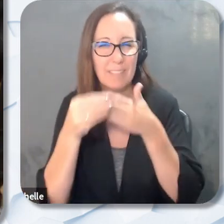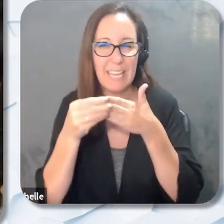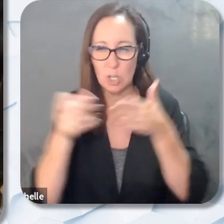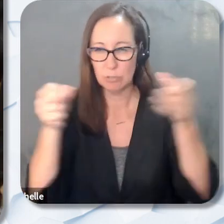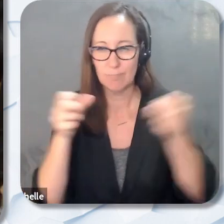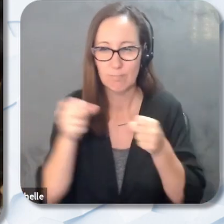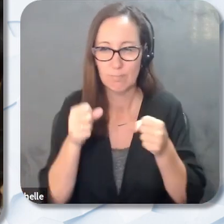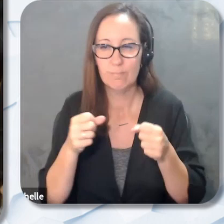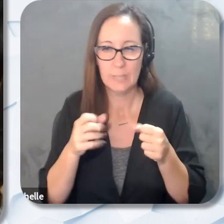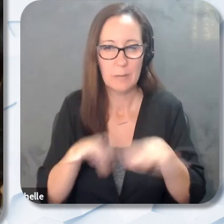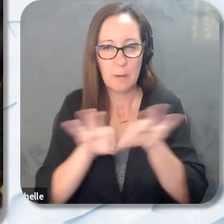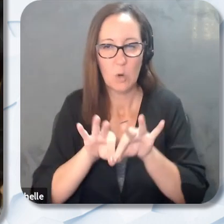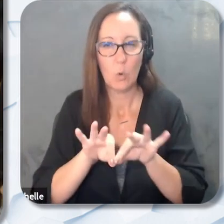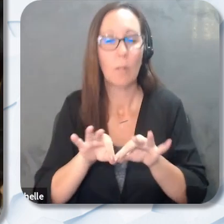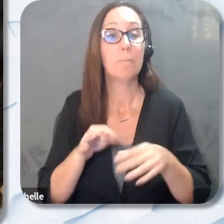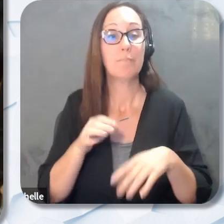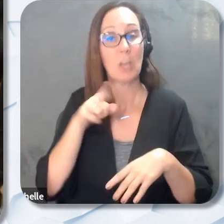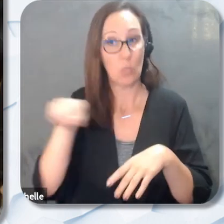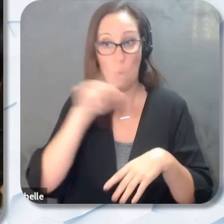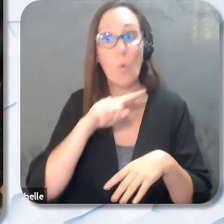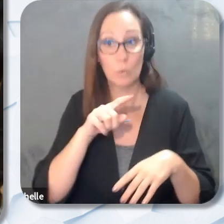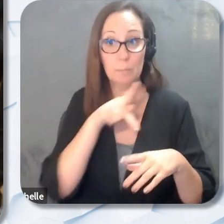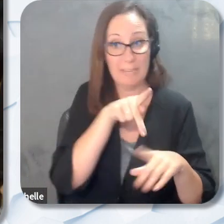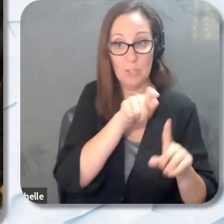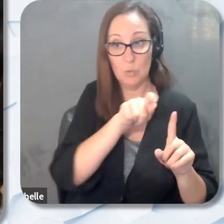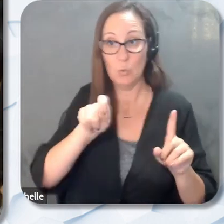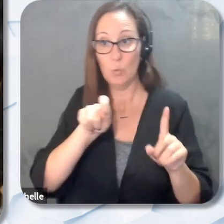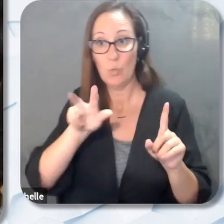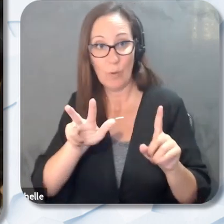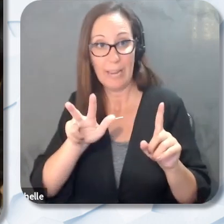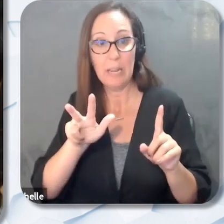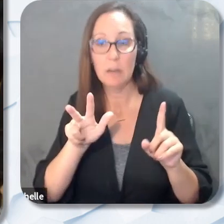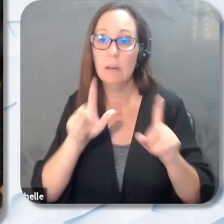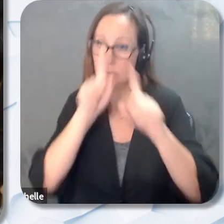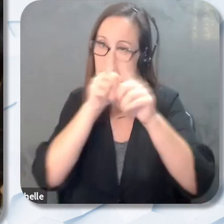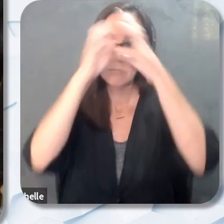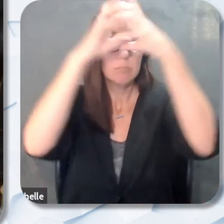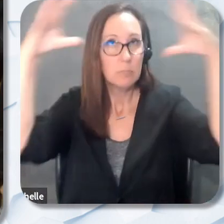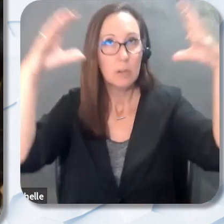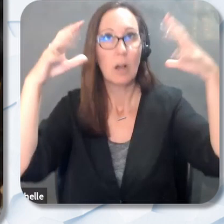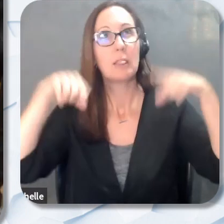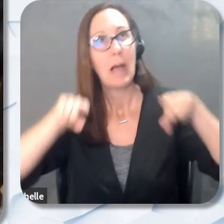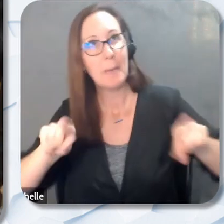P three leaders need to have a vision for p3 alignment how preschool and tk fit into the